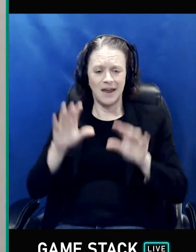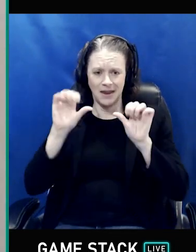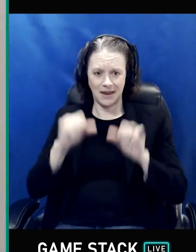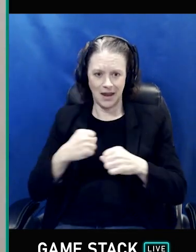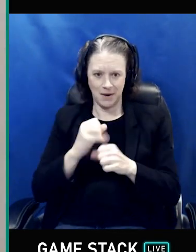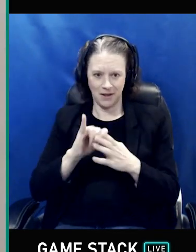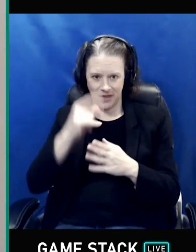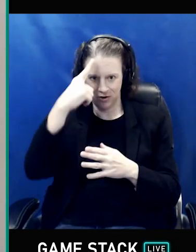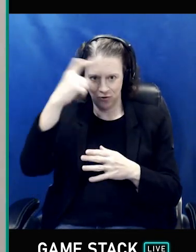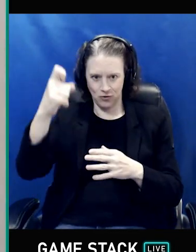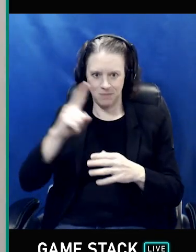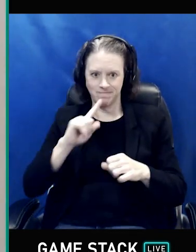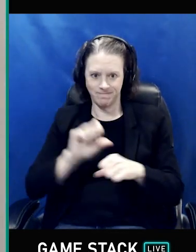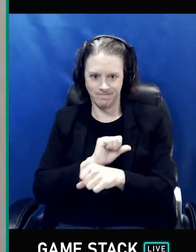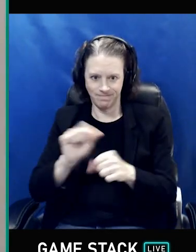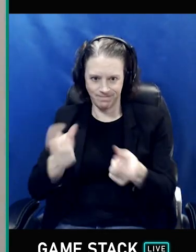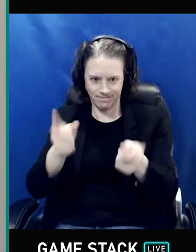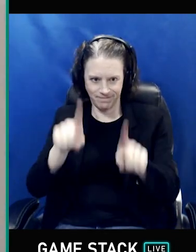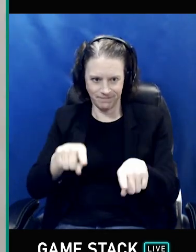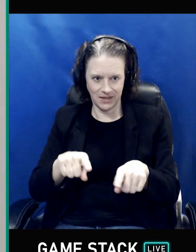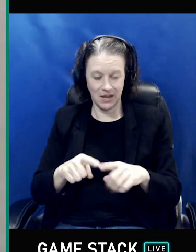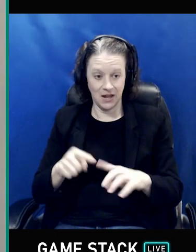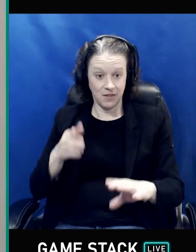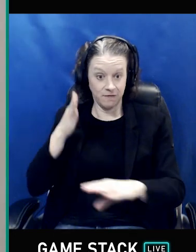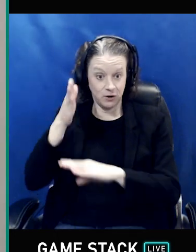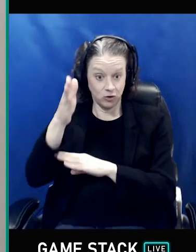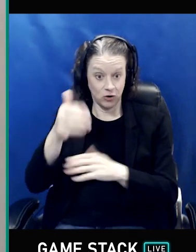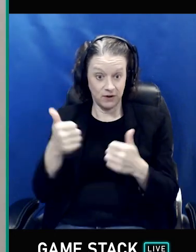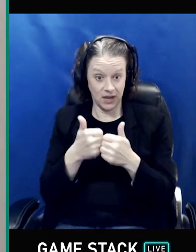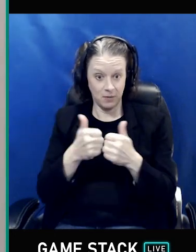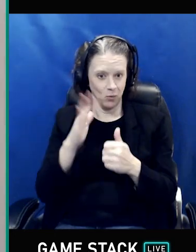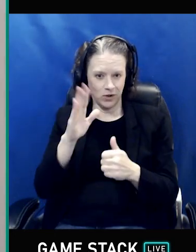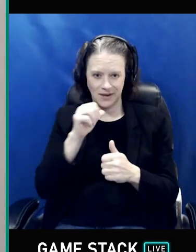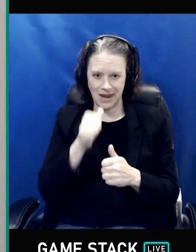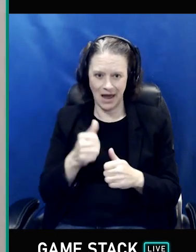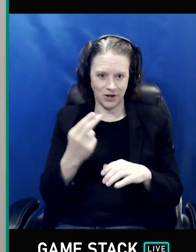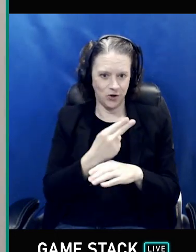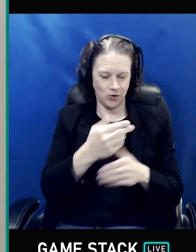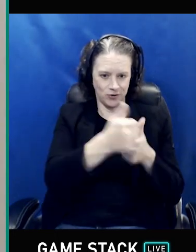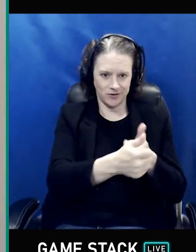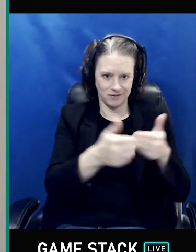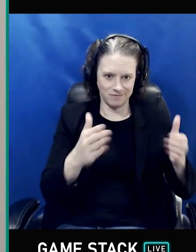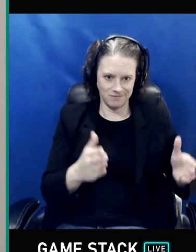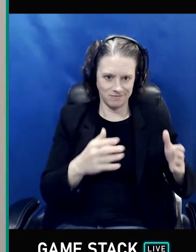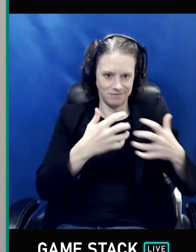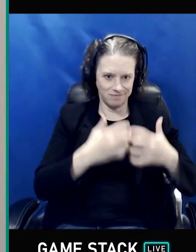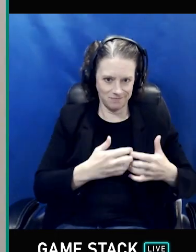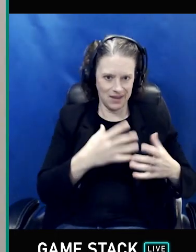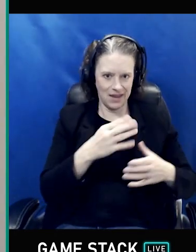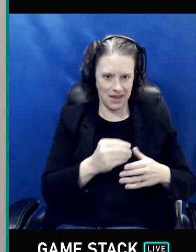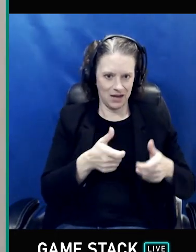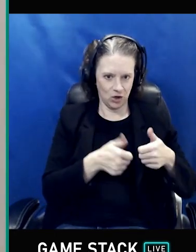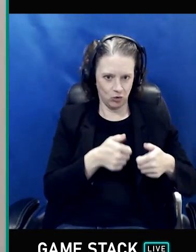defined by a gaming console and a controller, and it's time to start making the investment to give